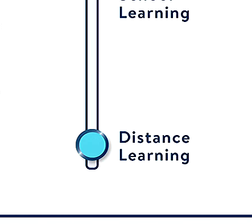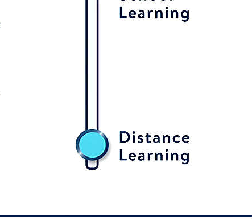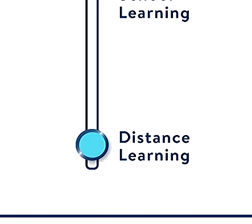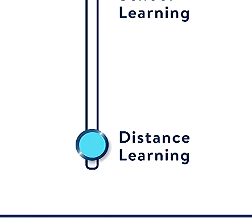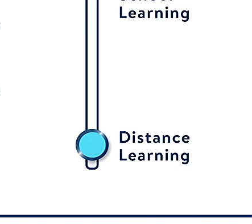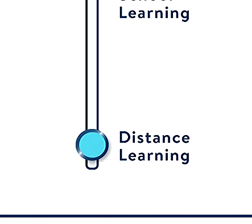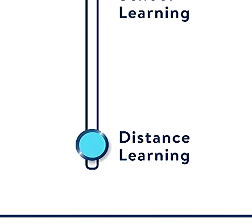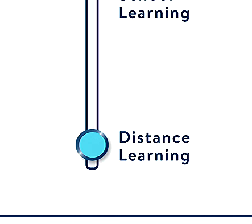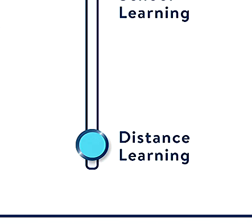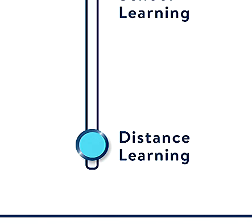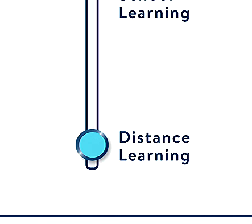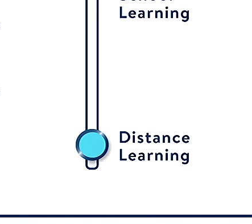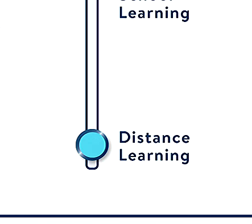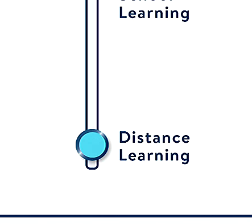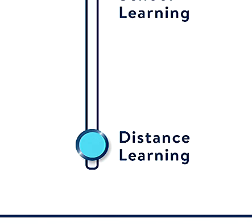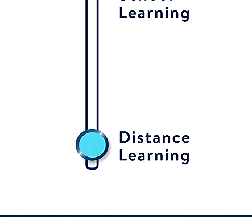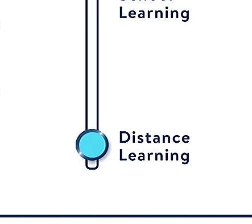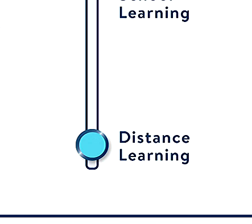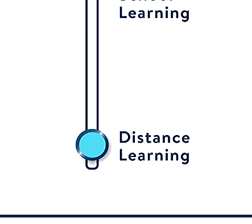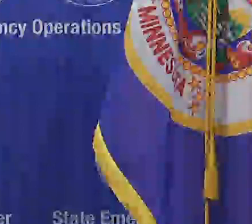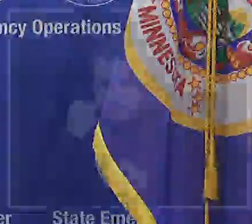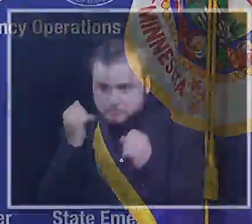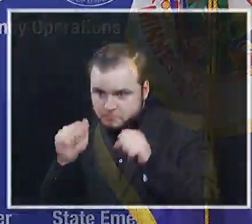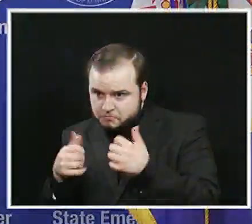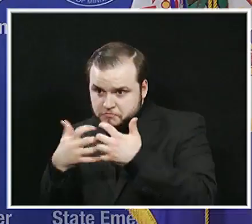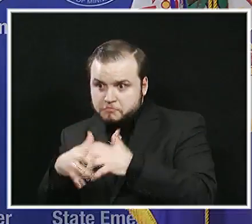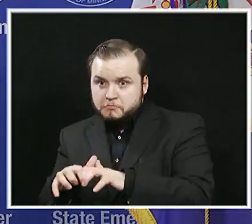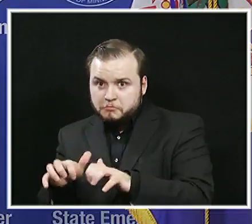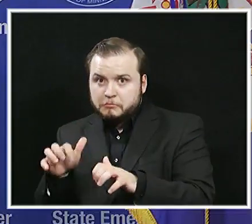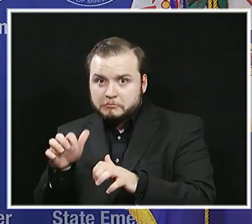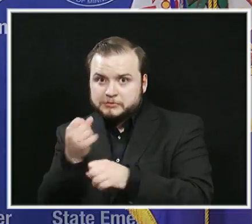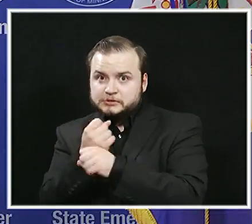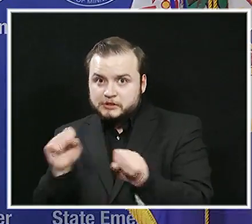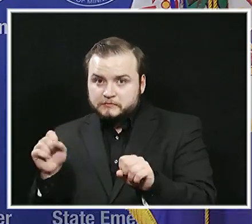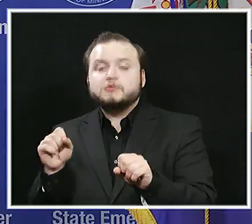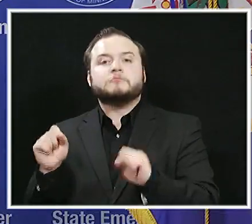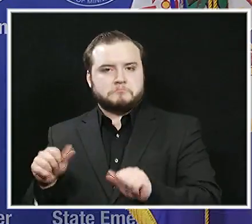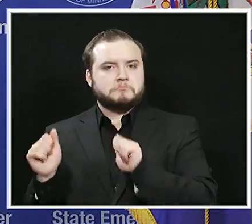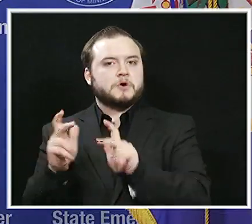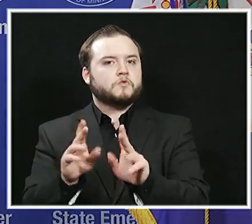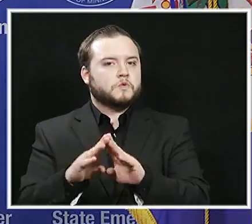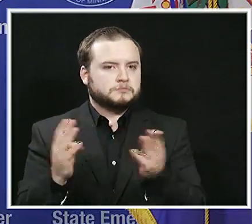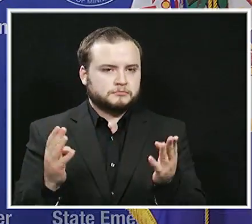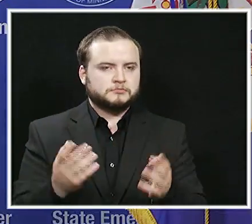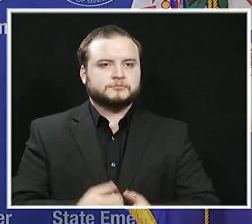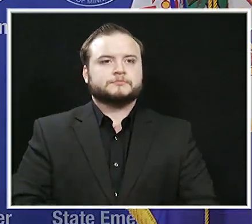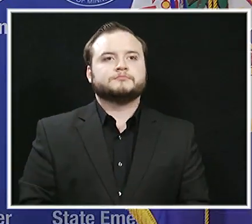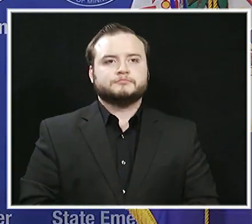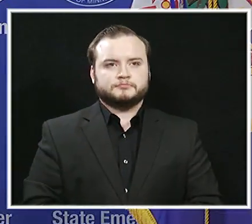predictable than keeping everybody home and it's a smaller size setting. And I want to talk to those businesses that are out there, we can make this work.